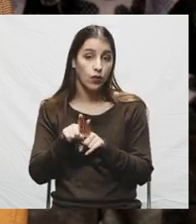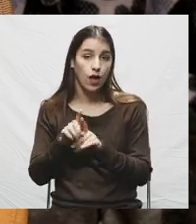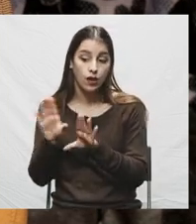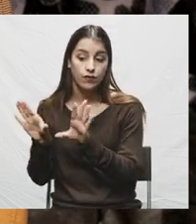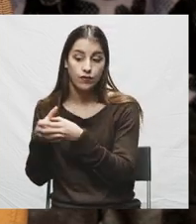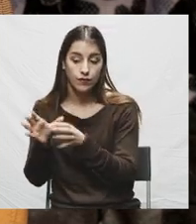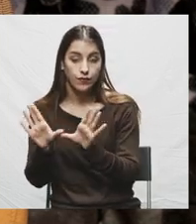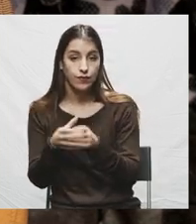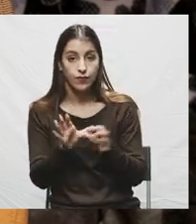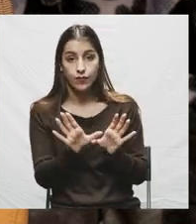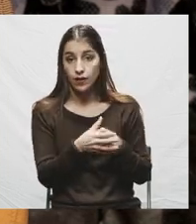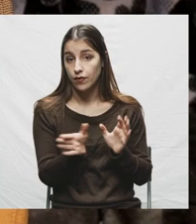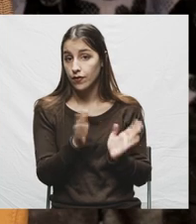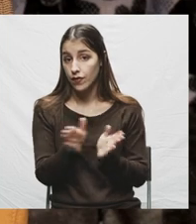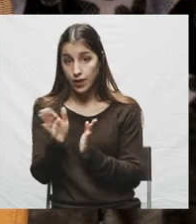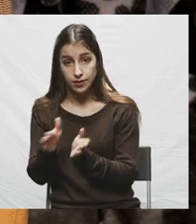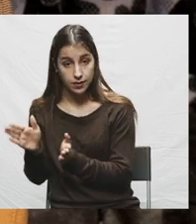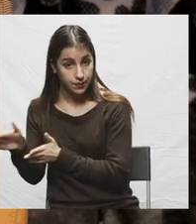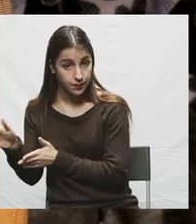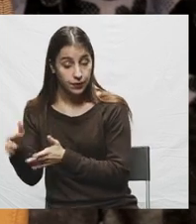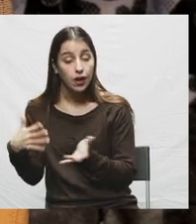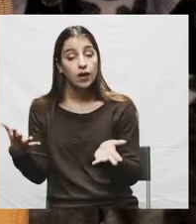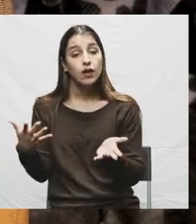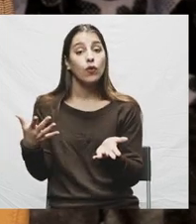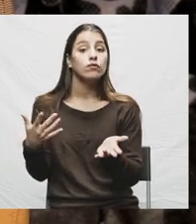And sometimes the pieces have equal importance within that cycle.